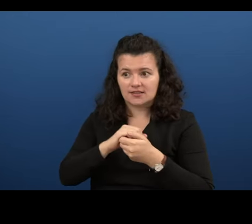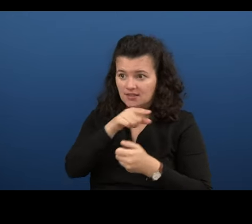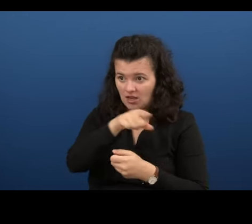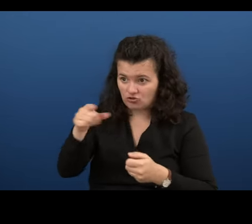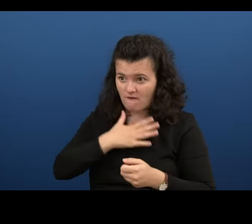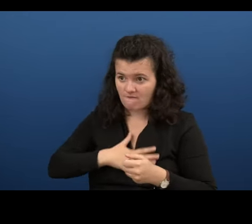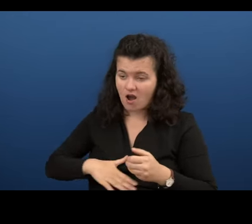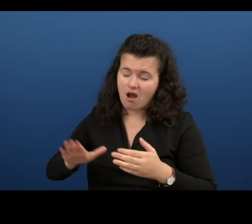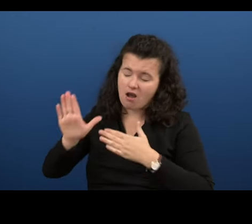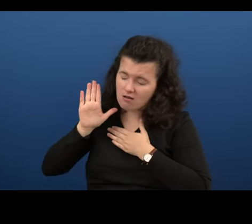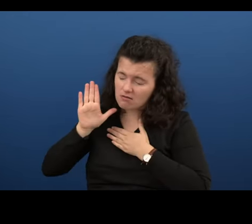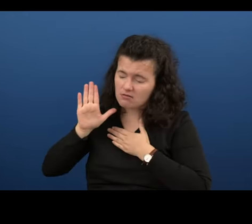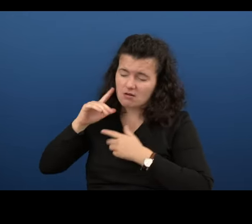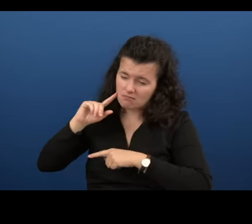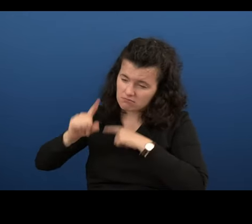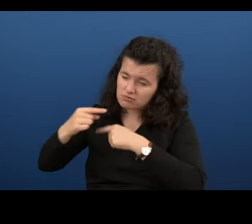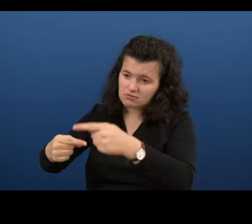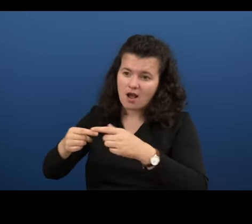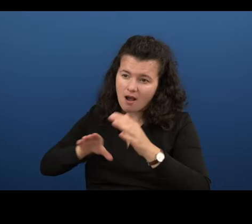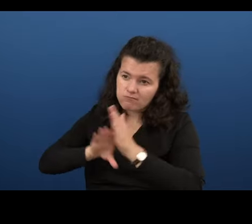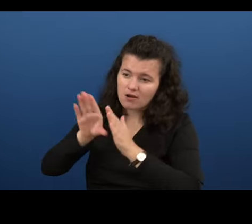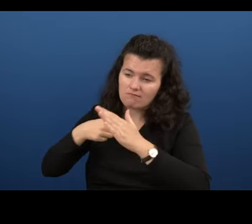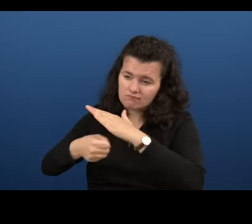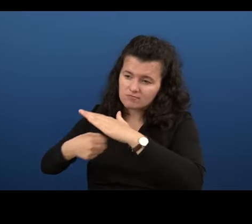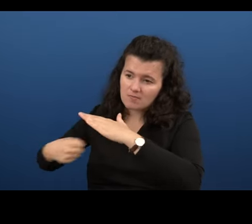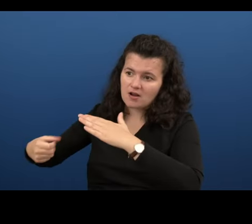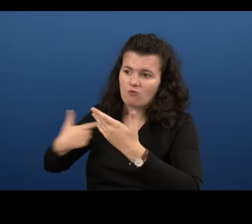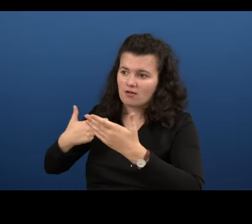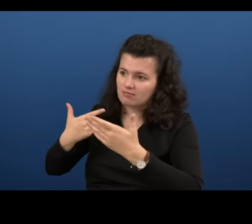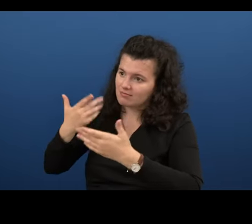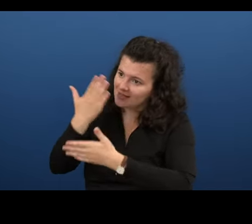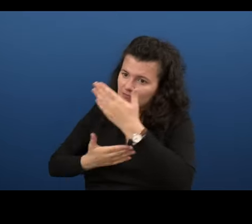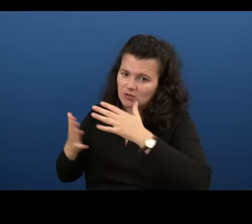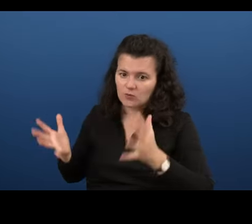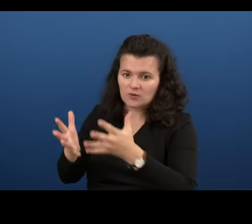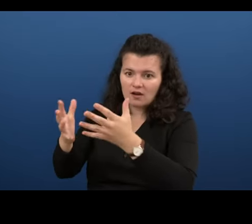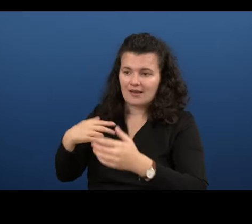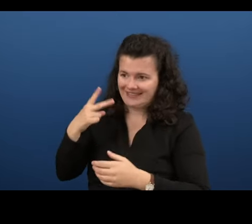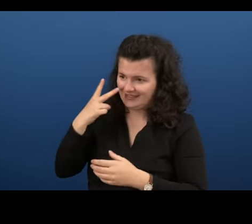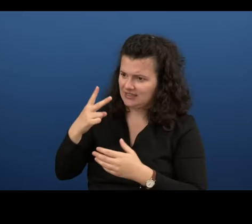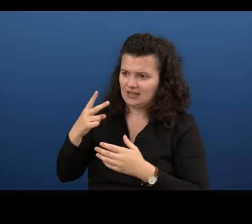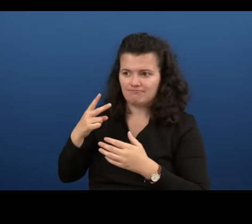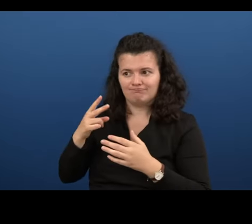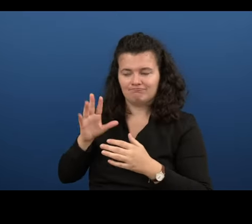forefront of business strategy. 12:03:03 Now, currently as that October 2022,